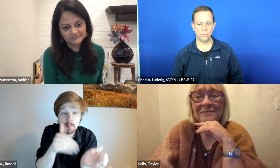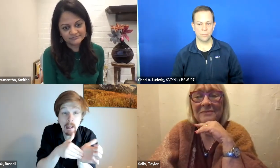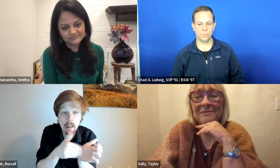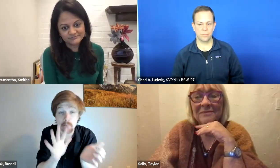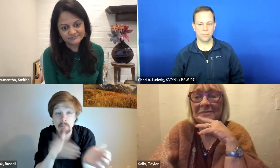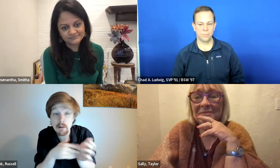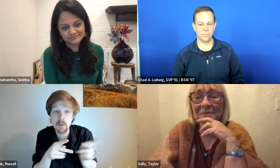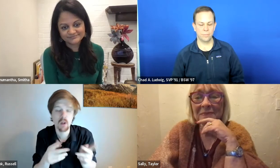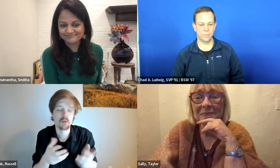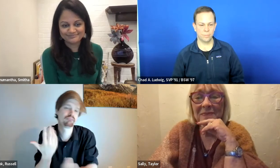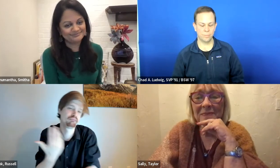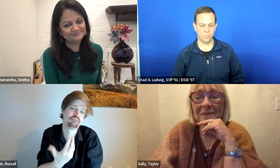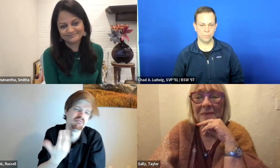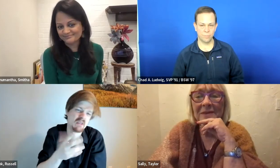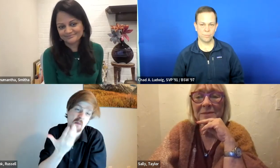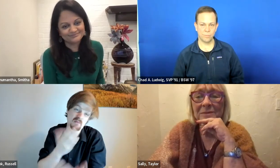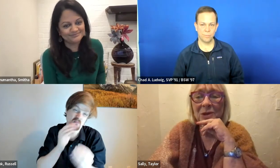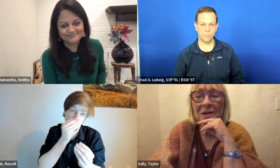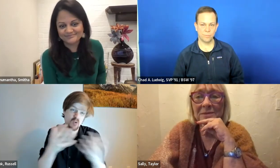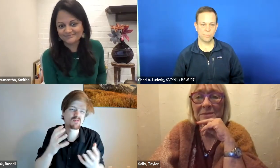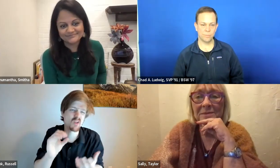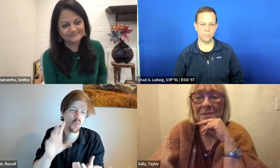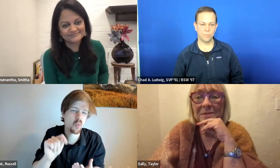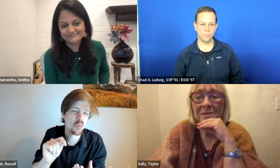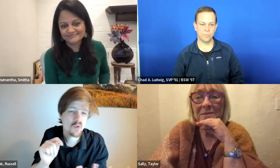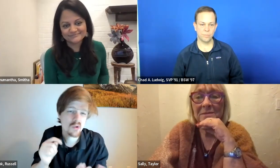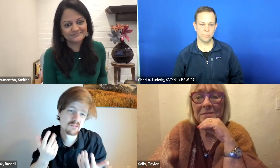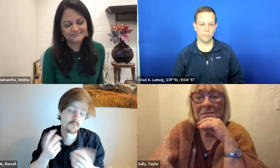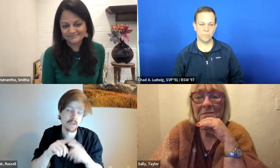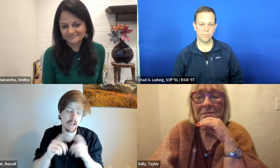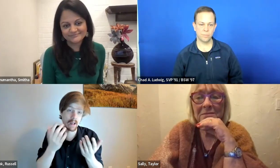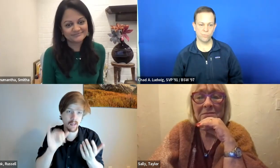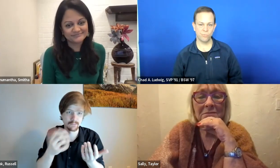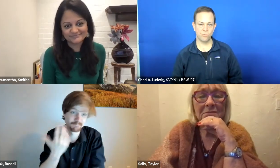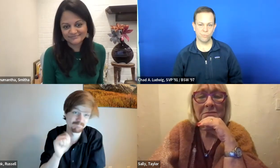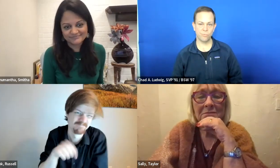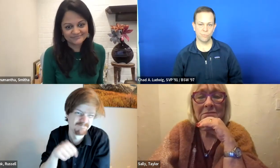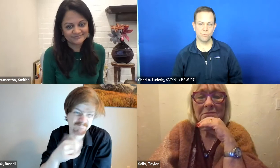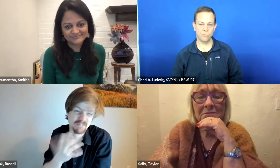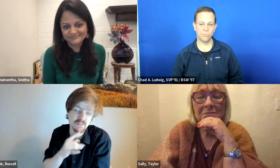but rural areas where you only have 1,000 to 5,000 people who live there, you're going to miss out